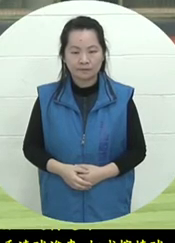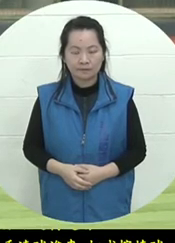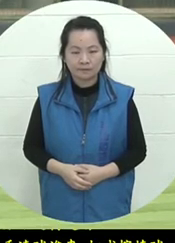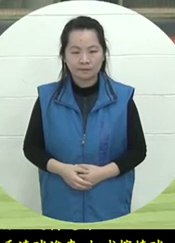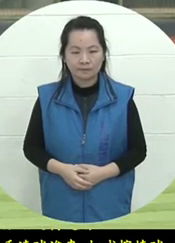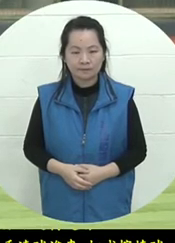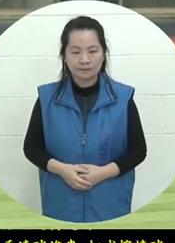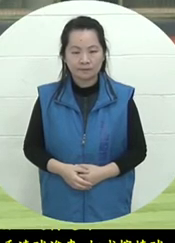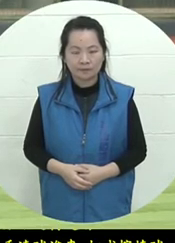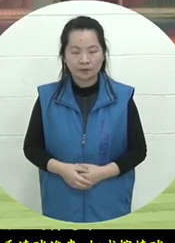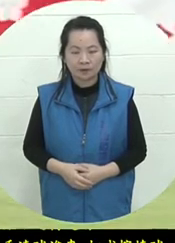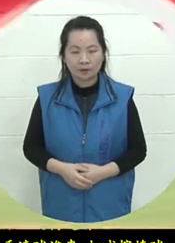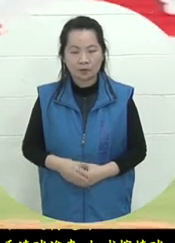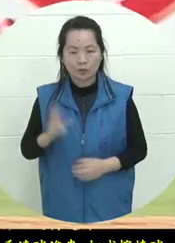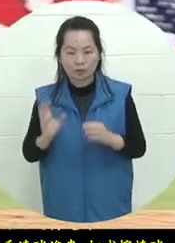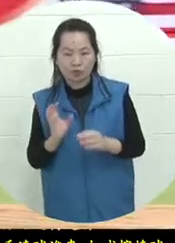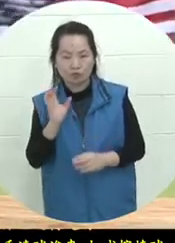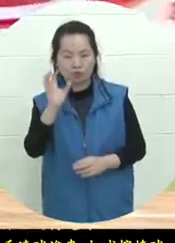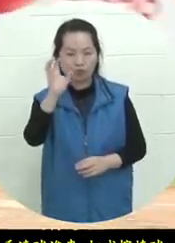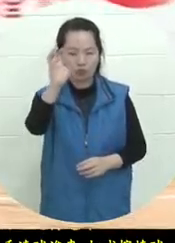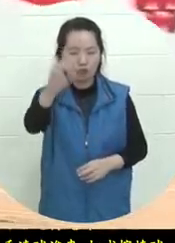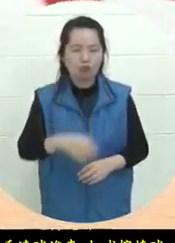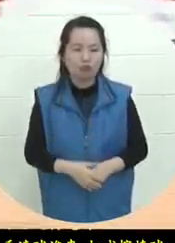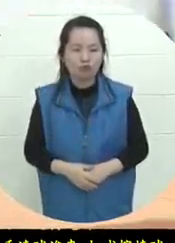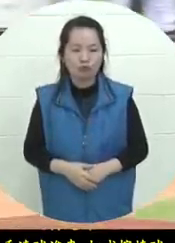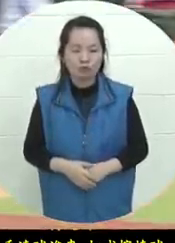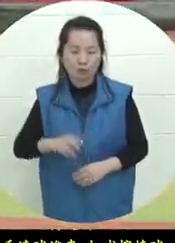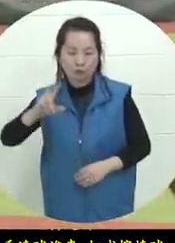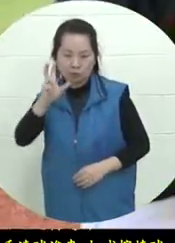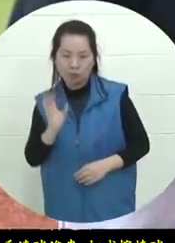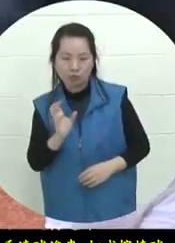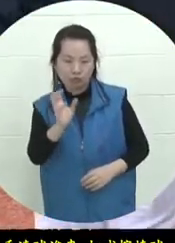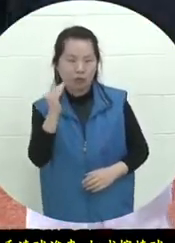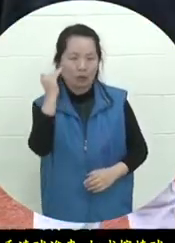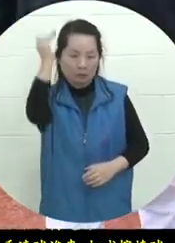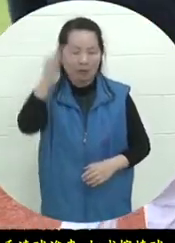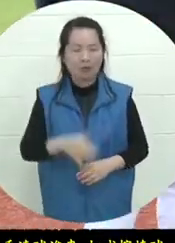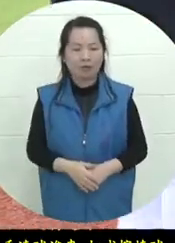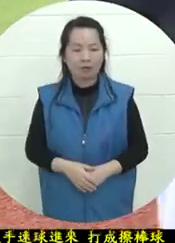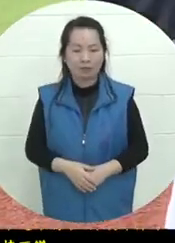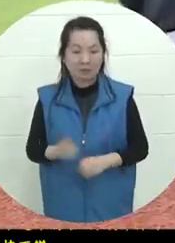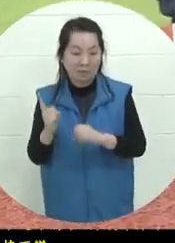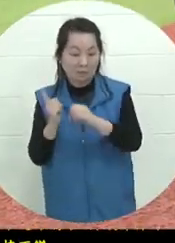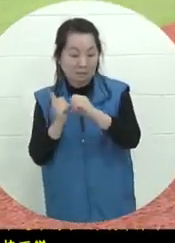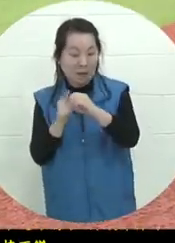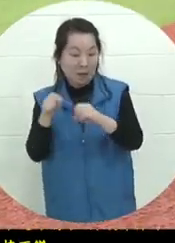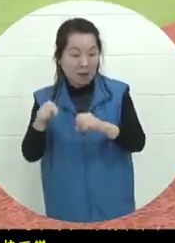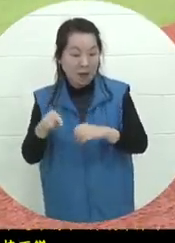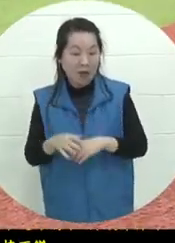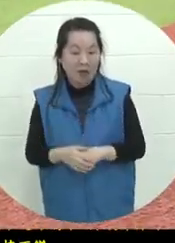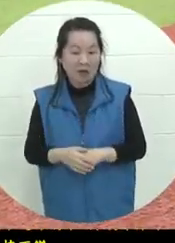Wow, this ball is at a high angle . The shot was obviously missed, so the batter would not be tempted to